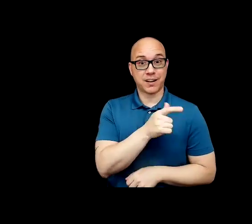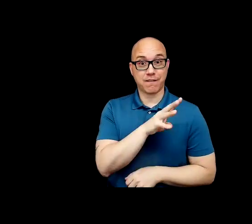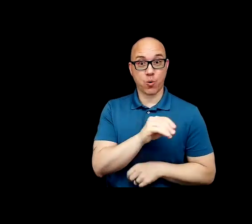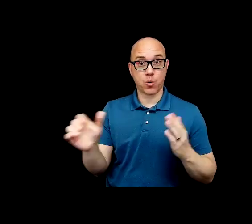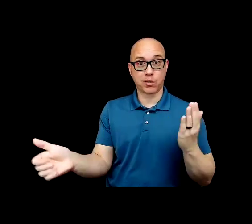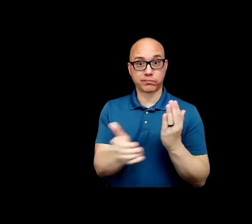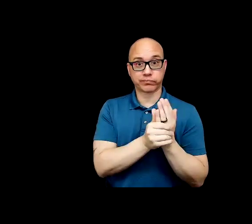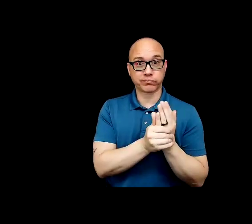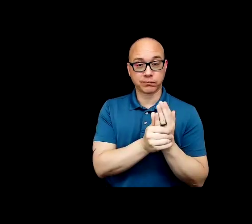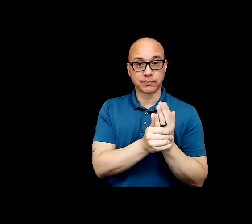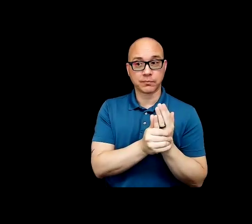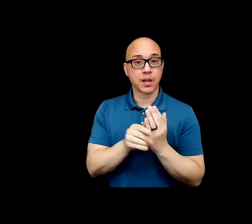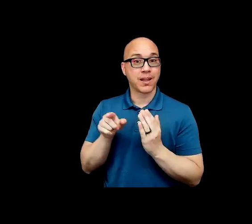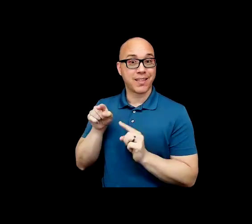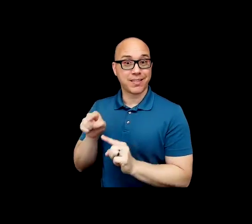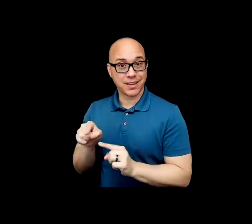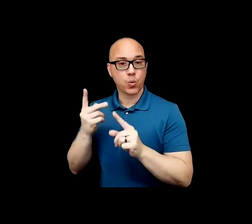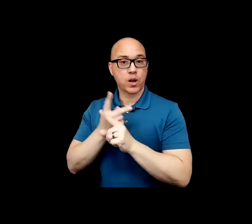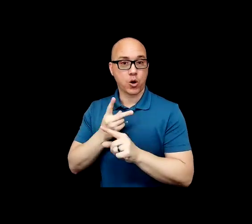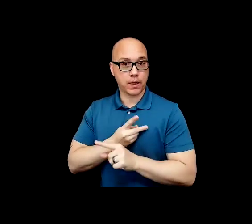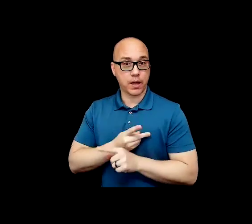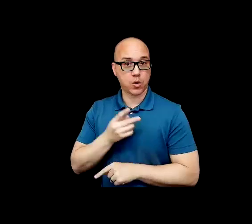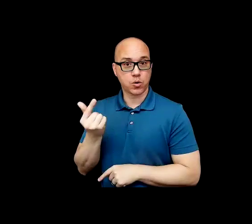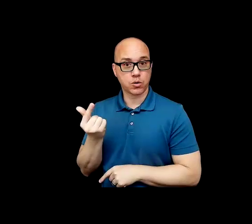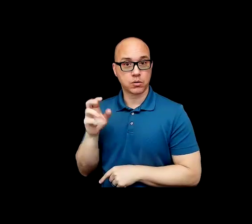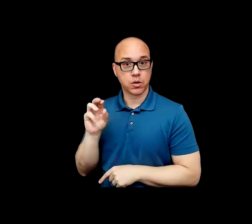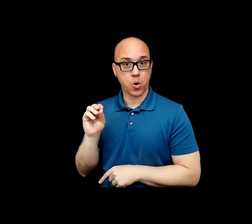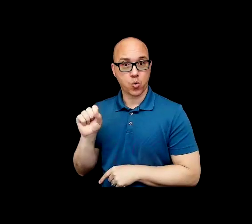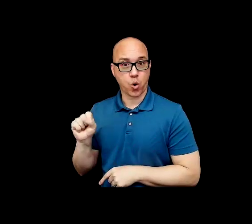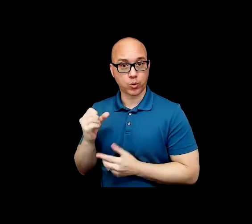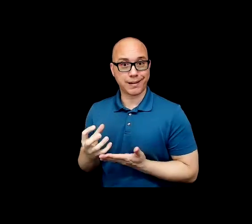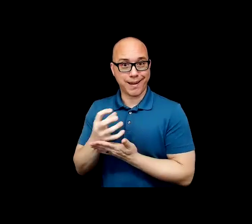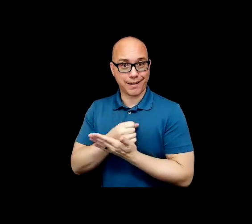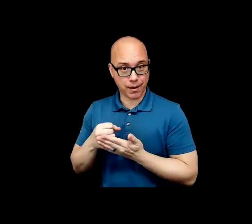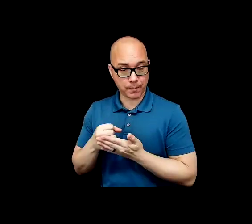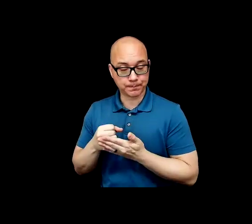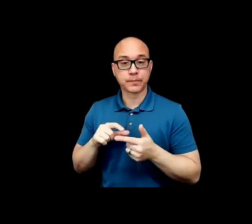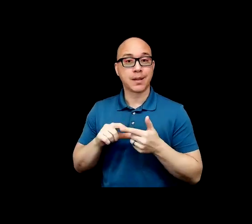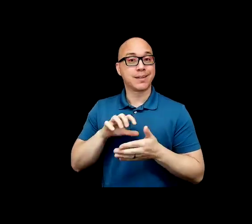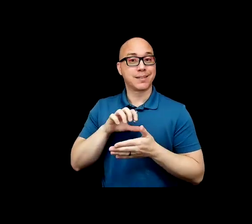going to calculate your gross income, deduct all of your ordinary and necessary business expenses,